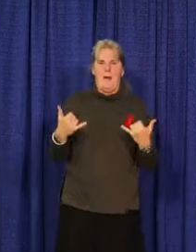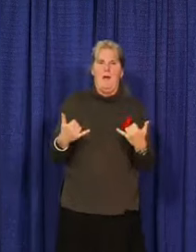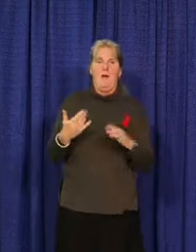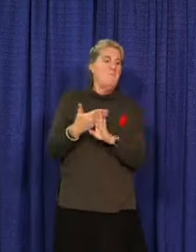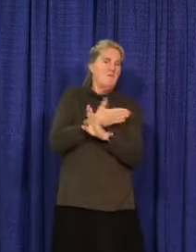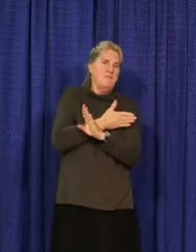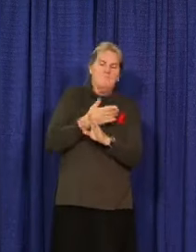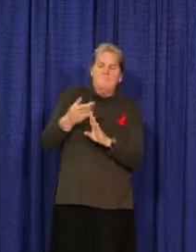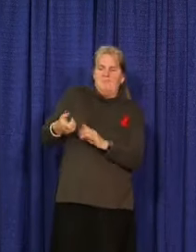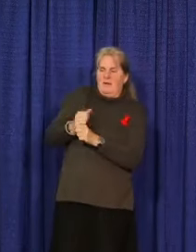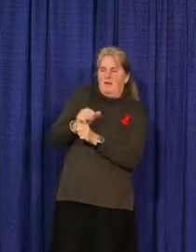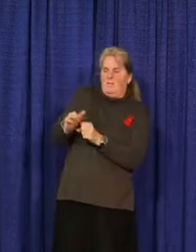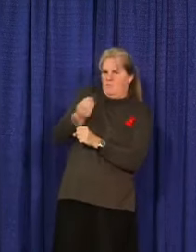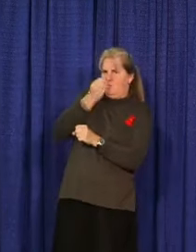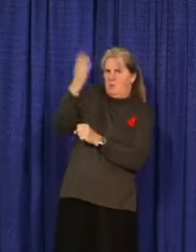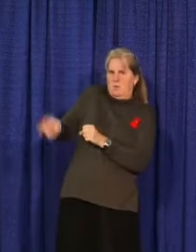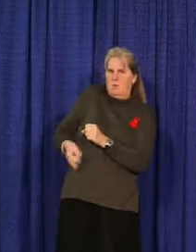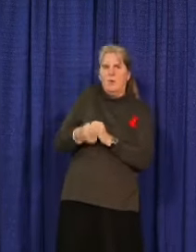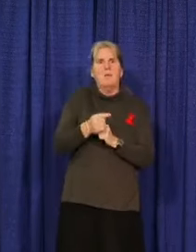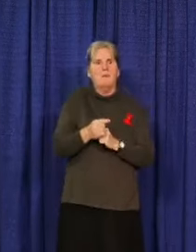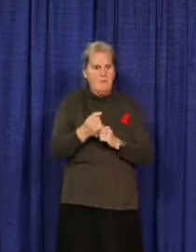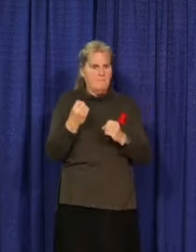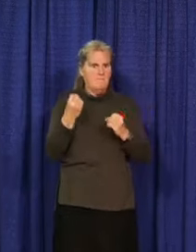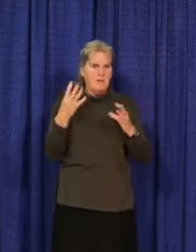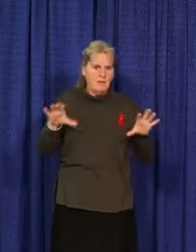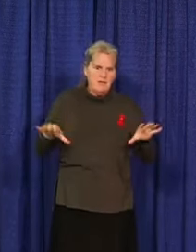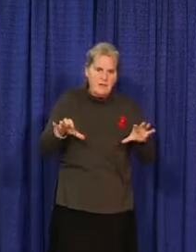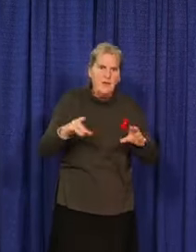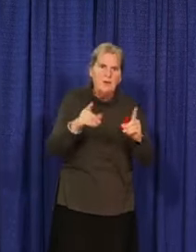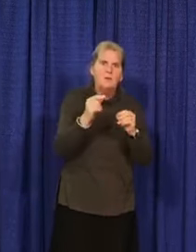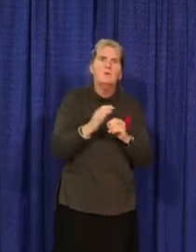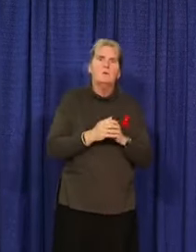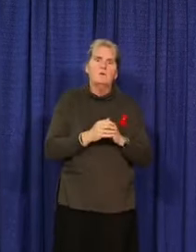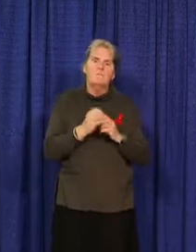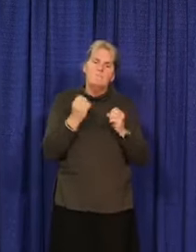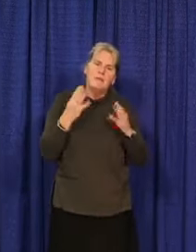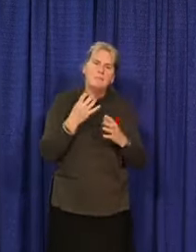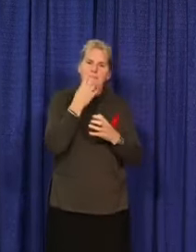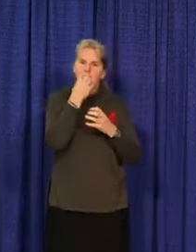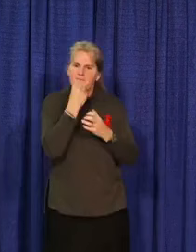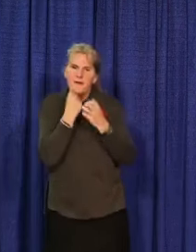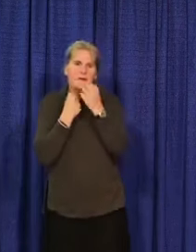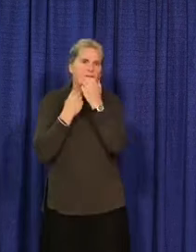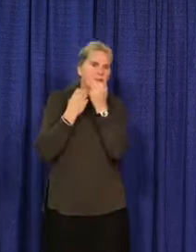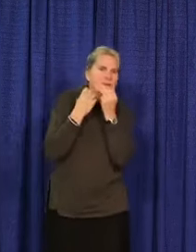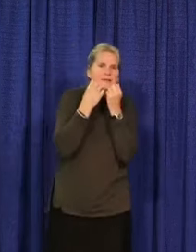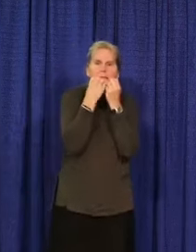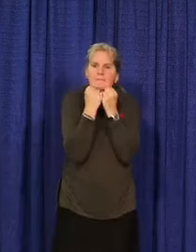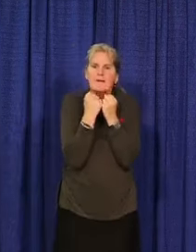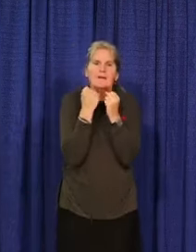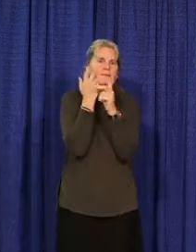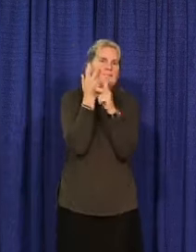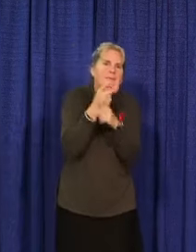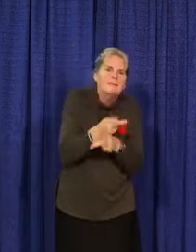It is what we do now that matters. We have come too far, lost too much and have so much to protect.